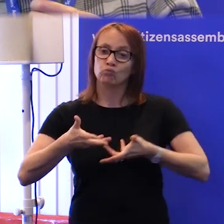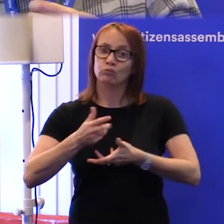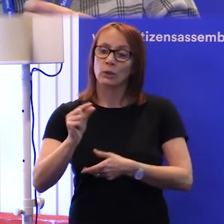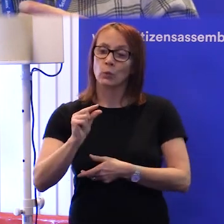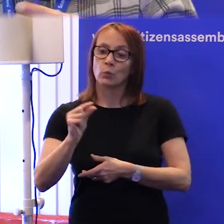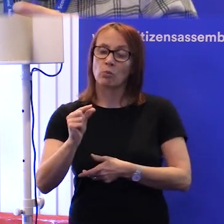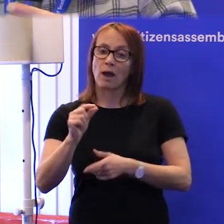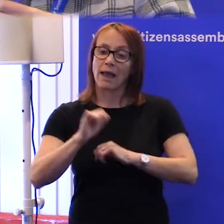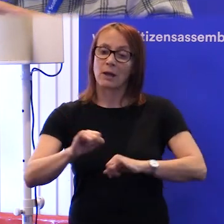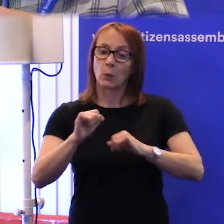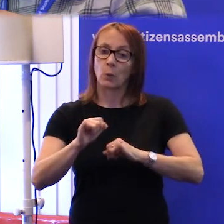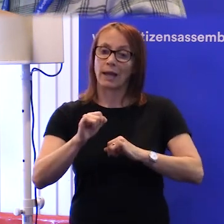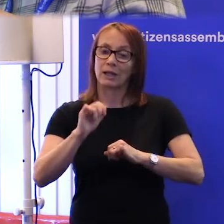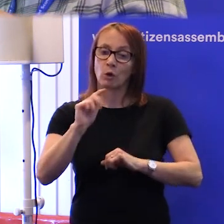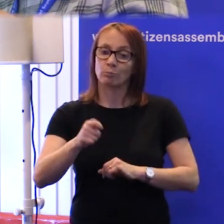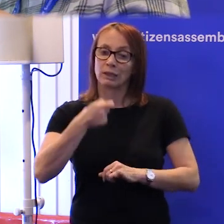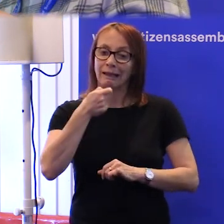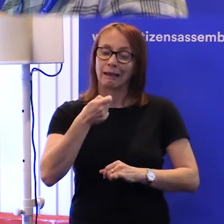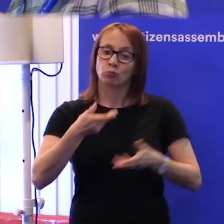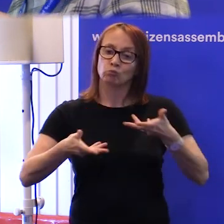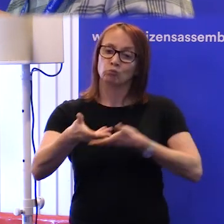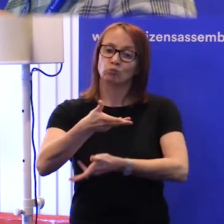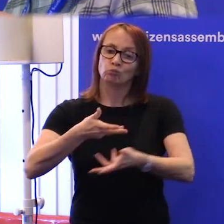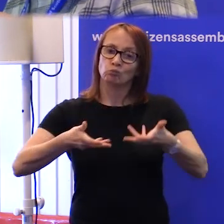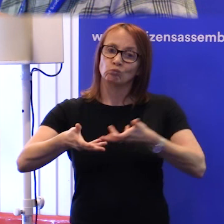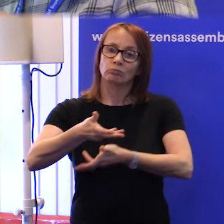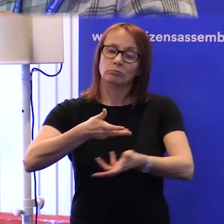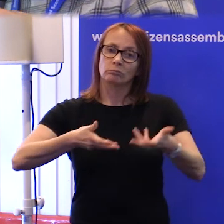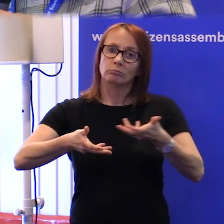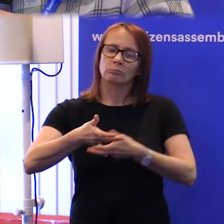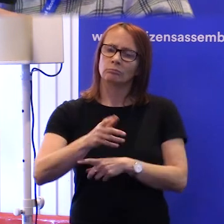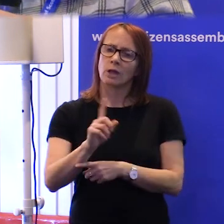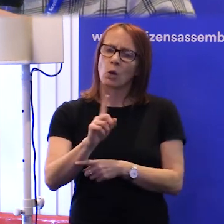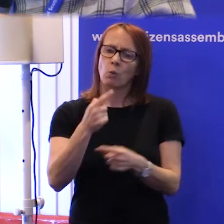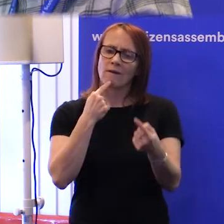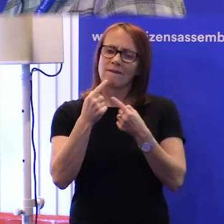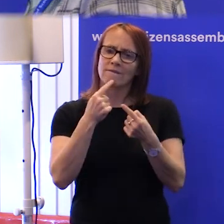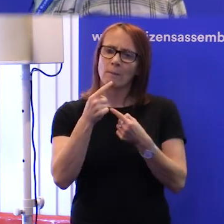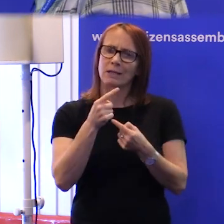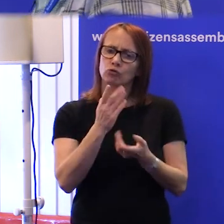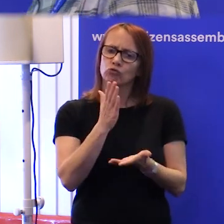dessert comes just having a bit of a reflection a bit of a discussion about or what sort of information do we trust most